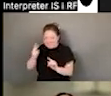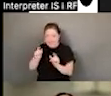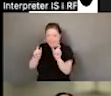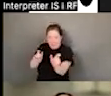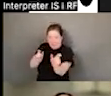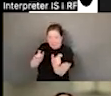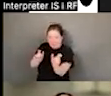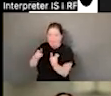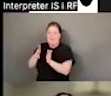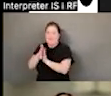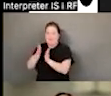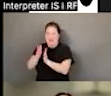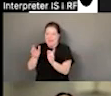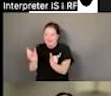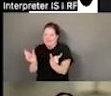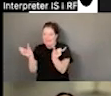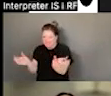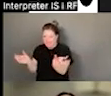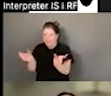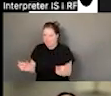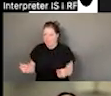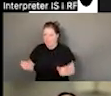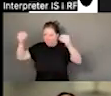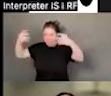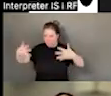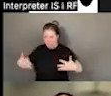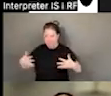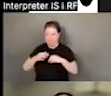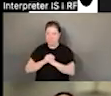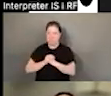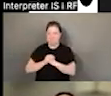We also shows a criteria for consistency